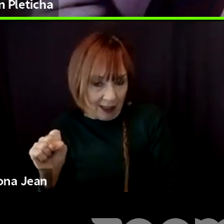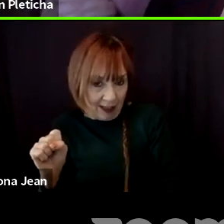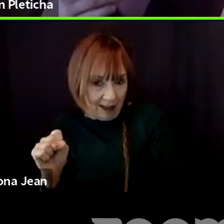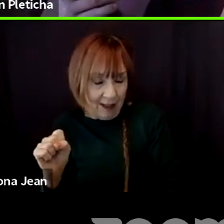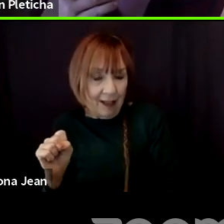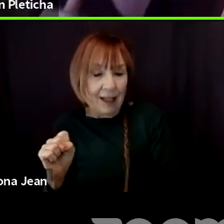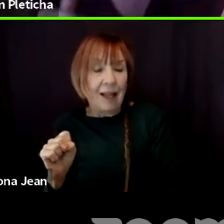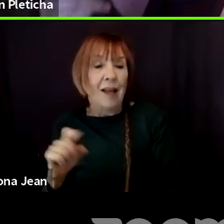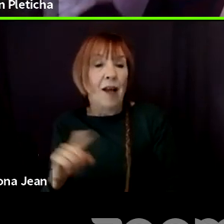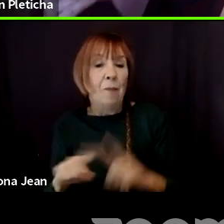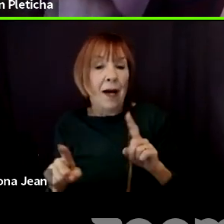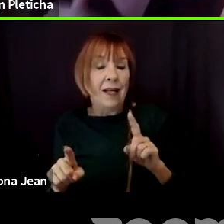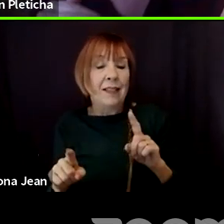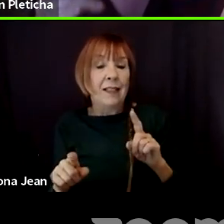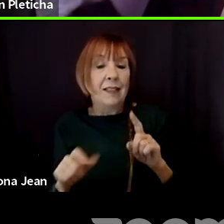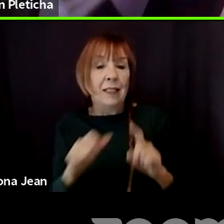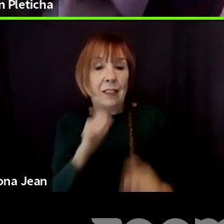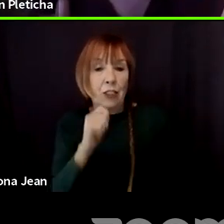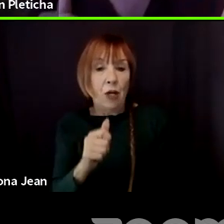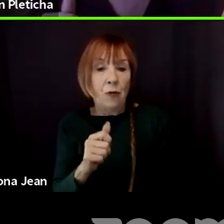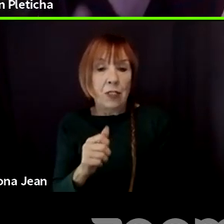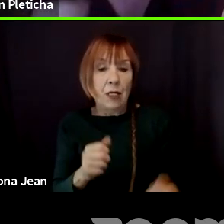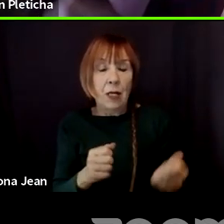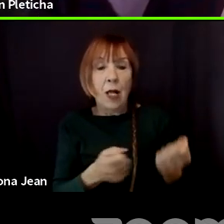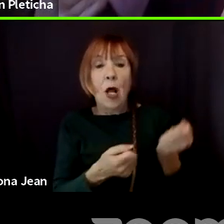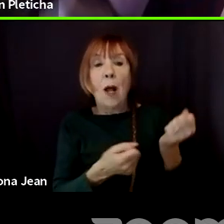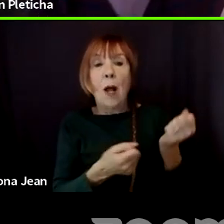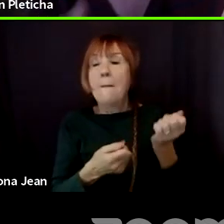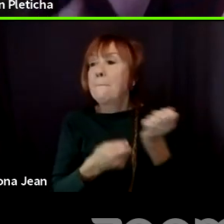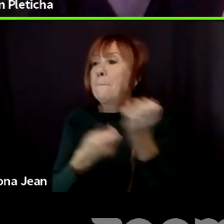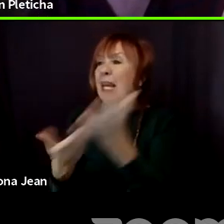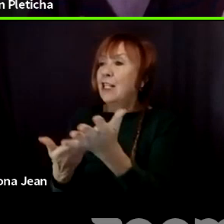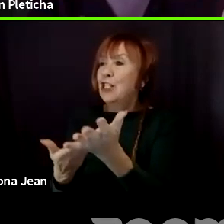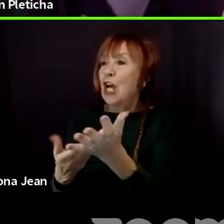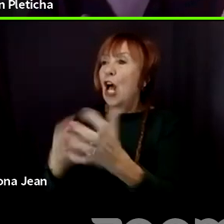but don't pitch a problem, only pitch solutions.